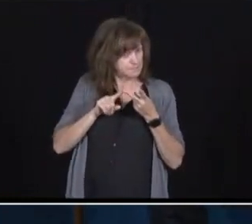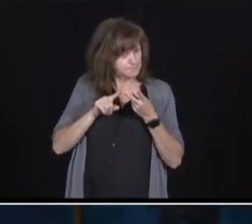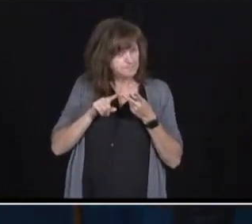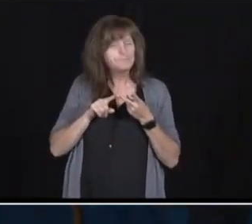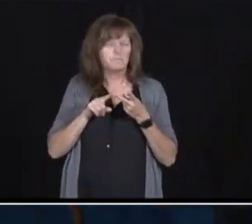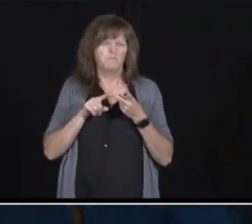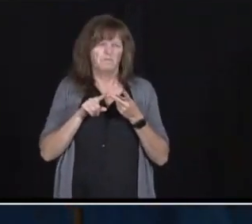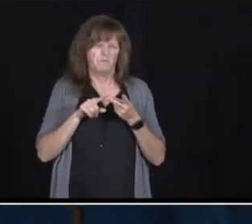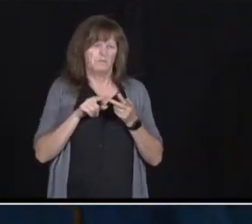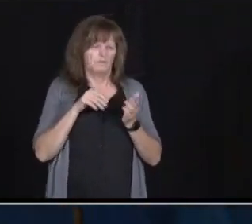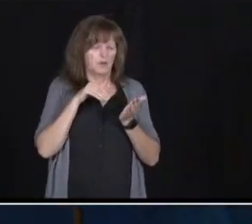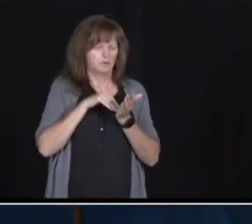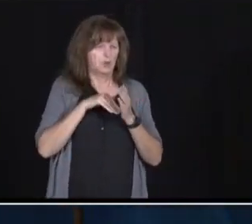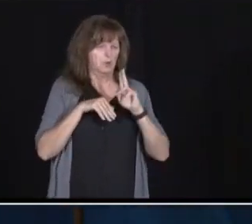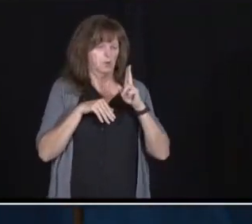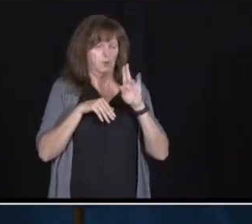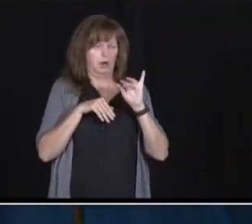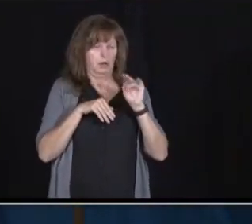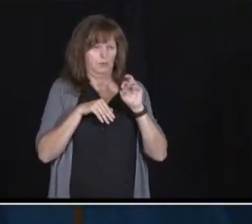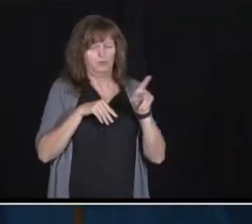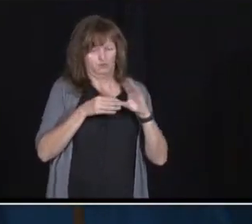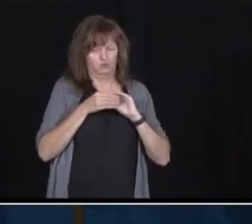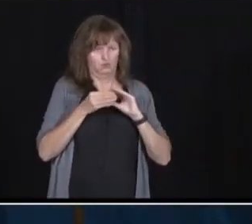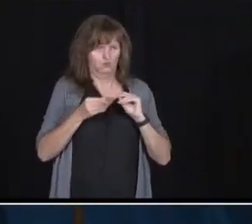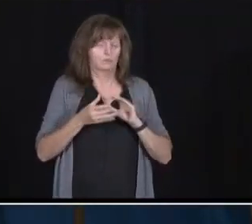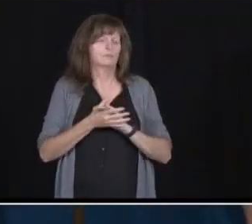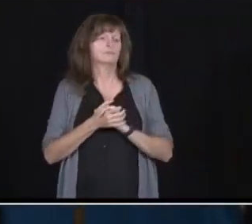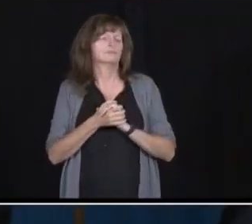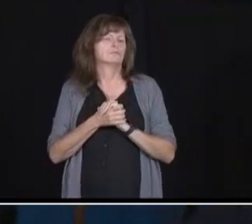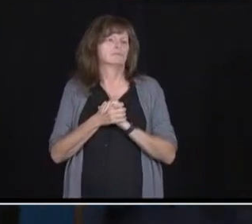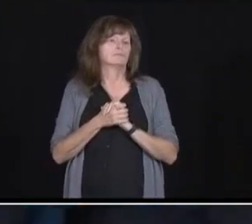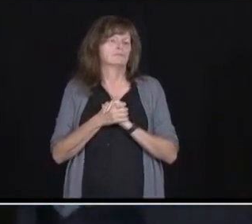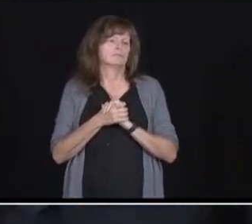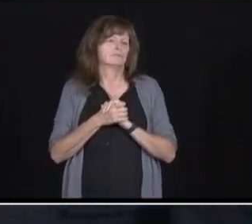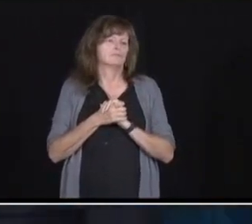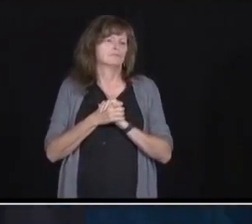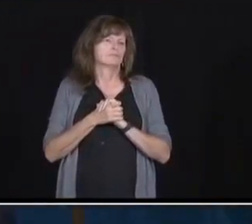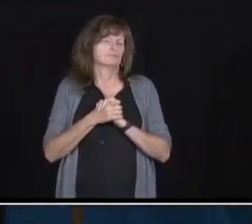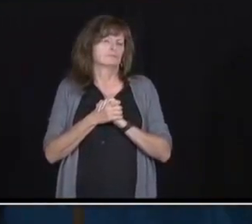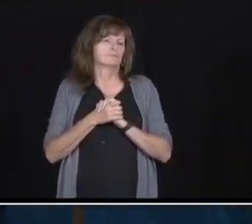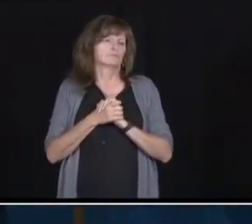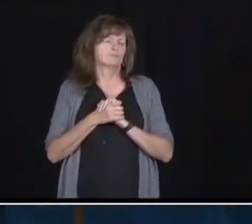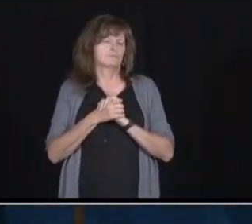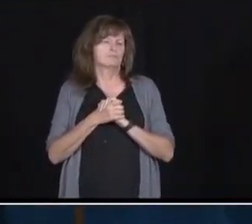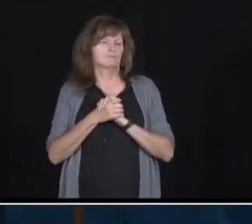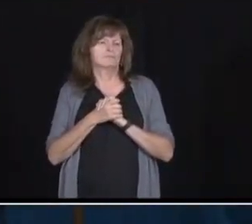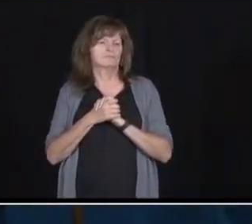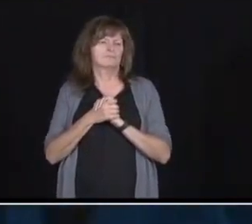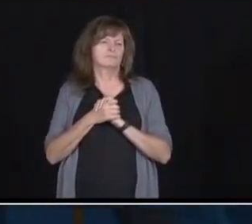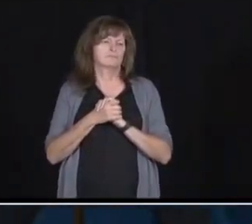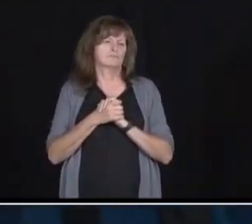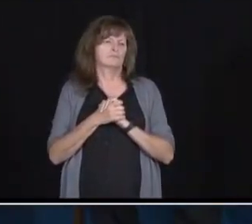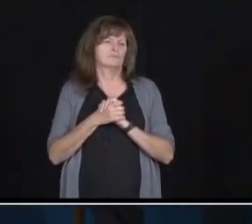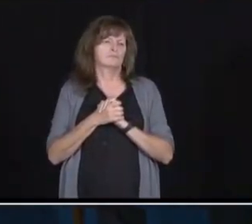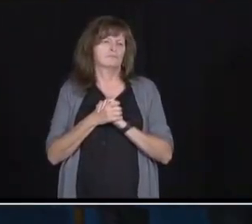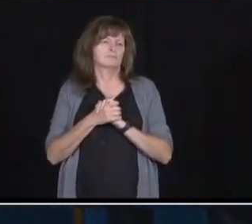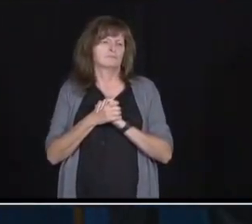use that commonsense application. They will have them phones with themselves anyway. We just don't want them to be distracted in the curriculum.